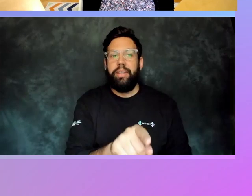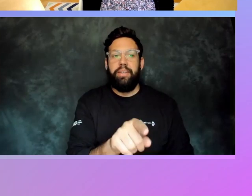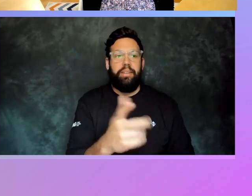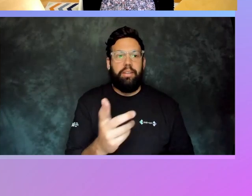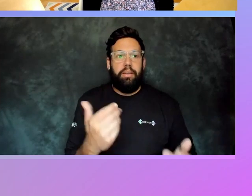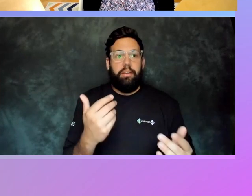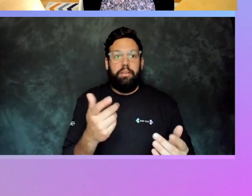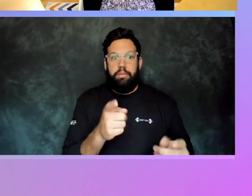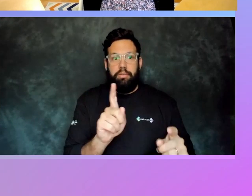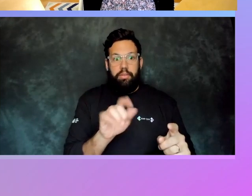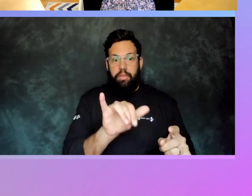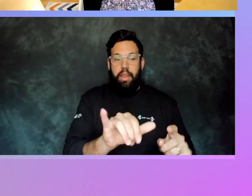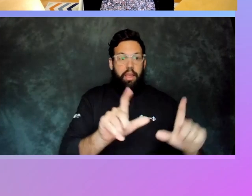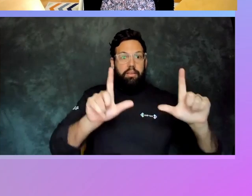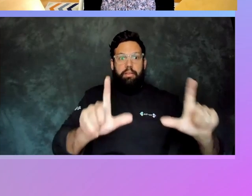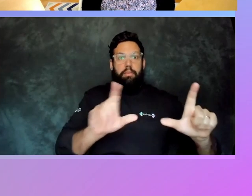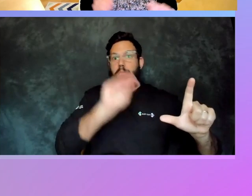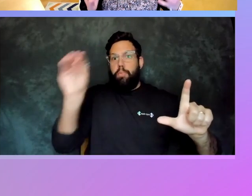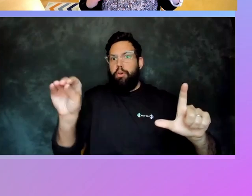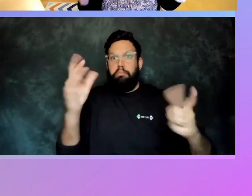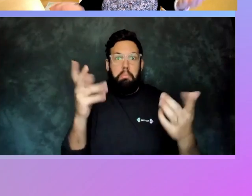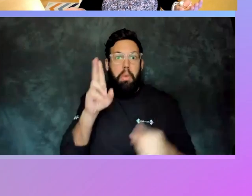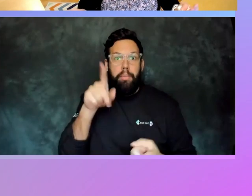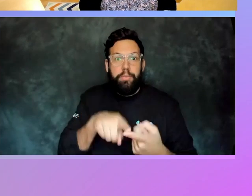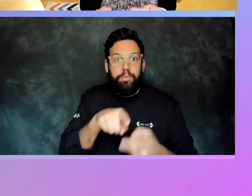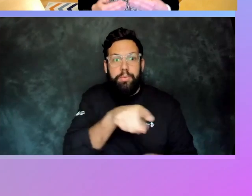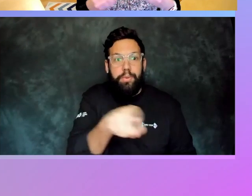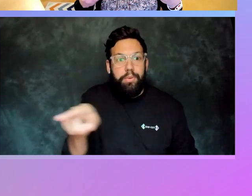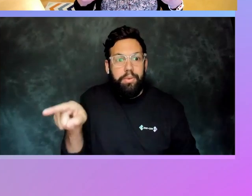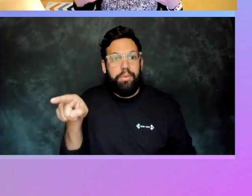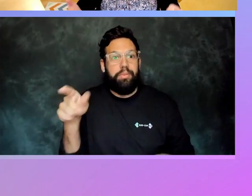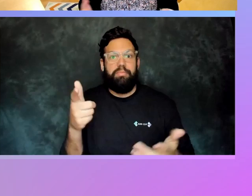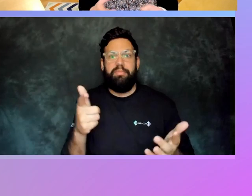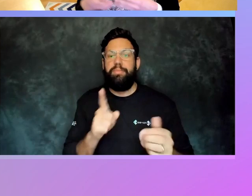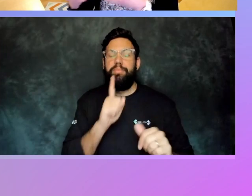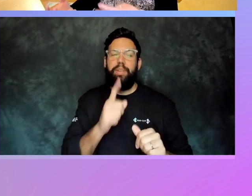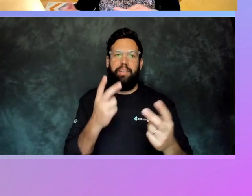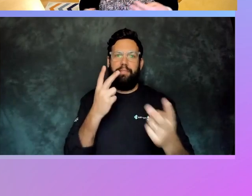this to her because I believe strongly that this abilities cannot be individual simulated. Each has their own